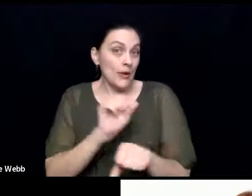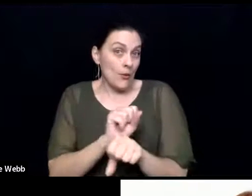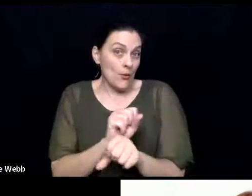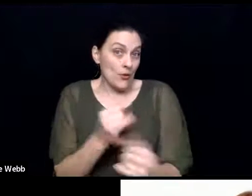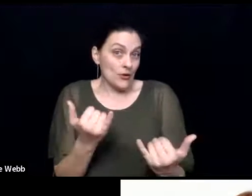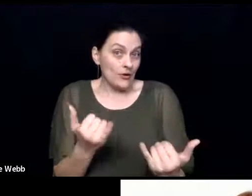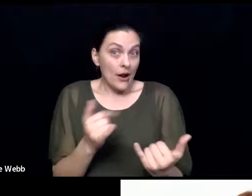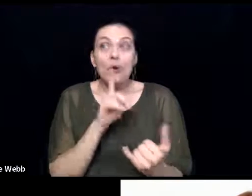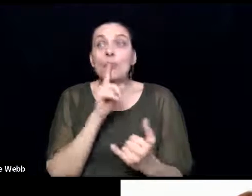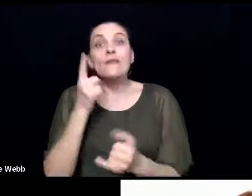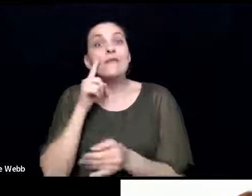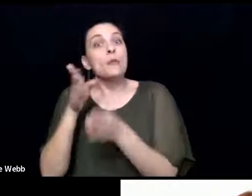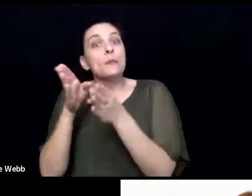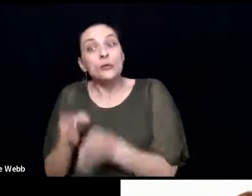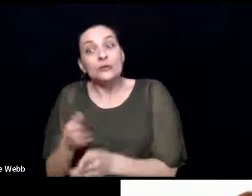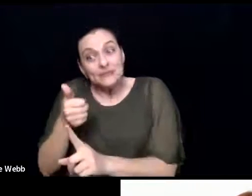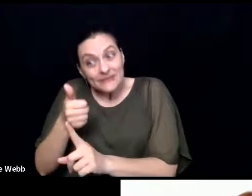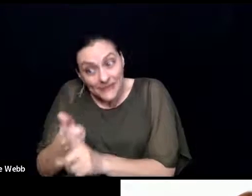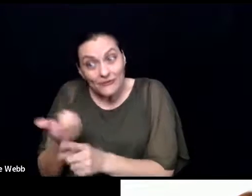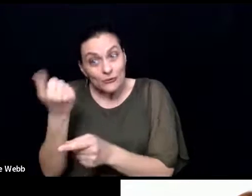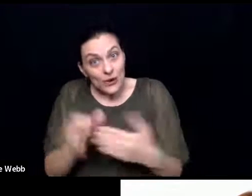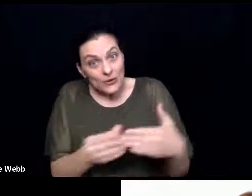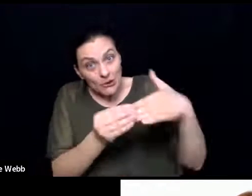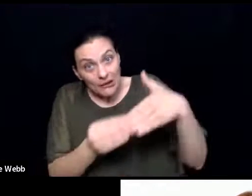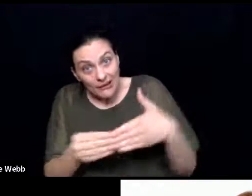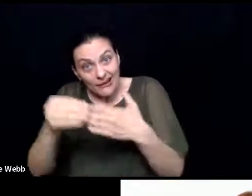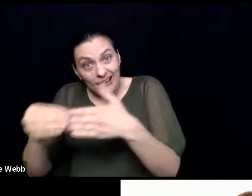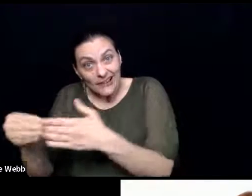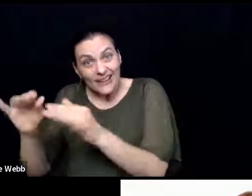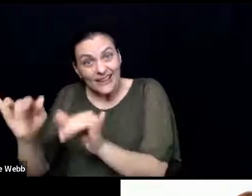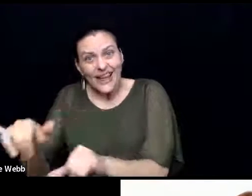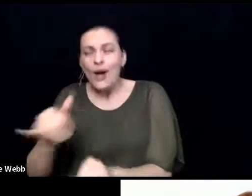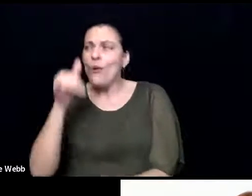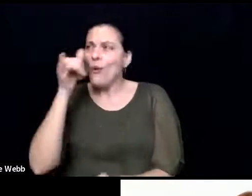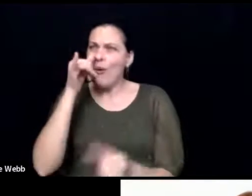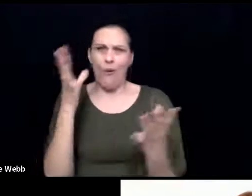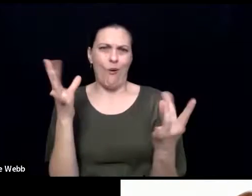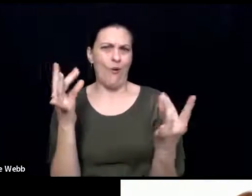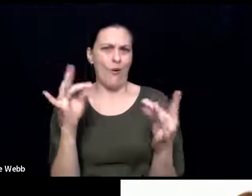I am getting ready to work with an organization who tried to do this work themselves and realized